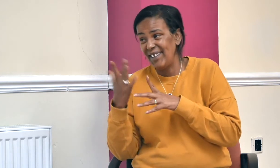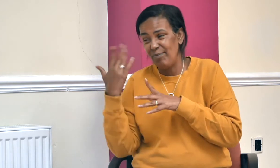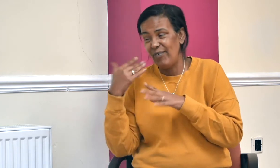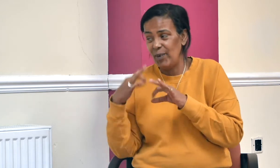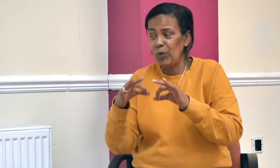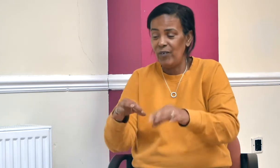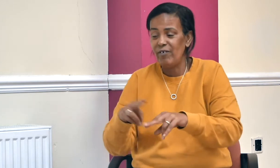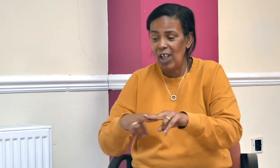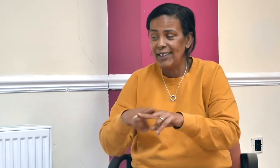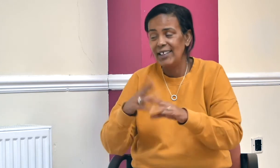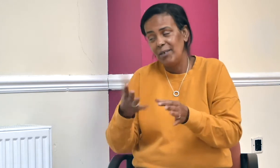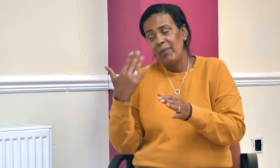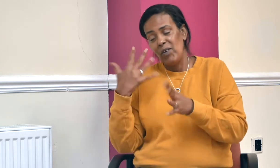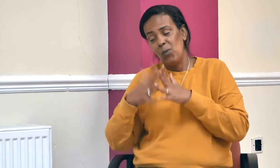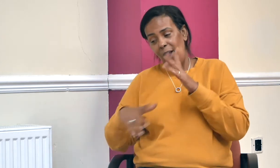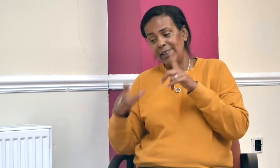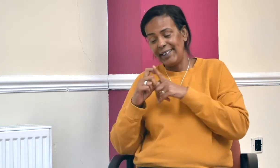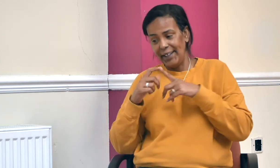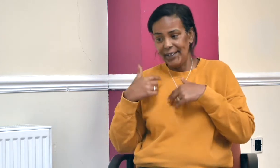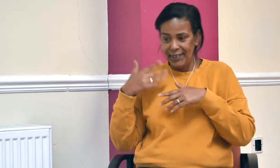Later it moved to Friday, but then it was Wednesday.